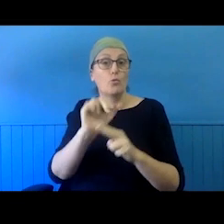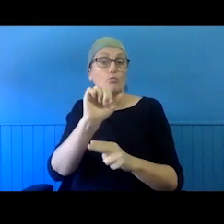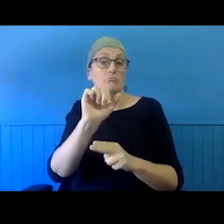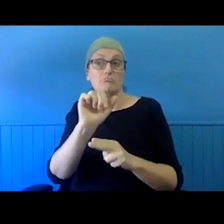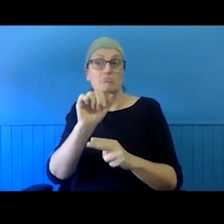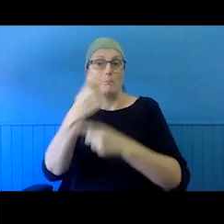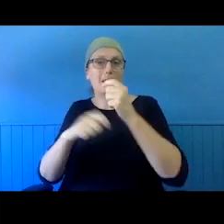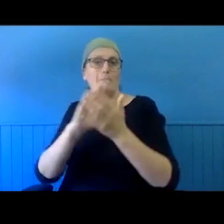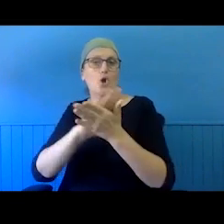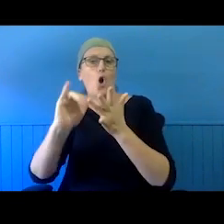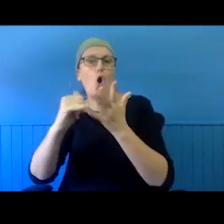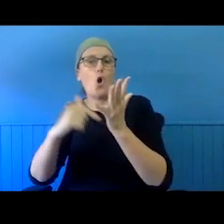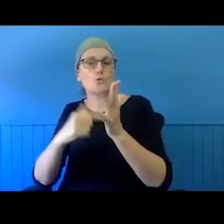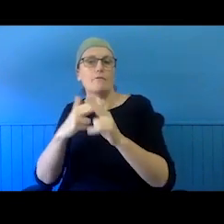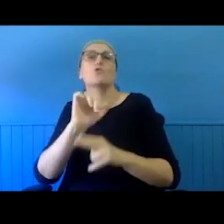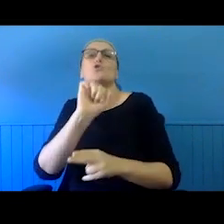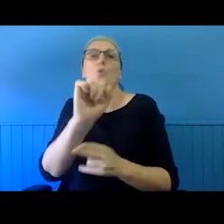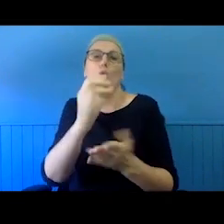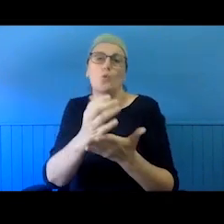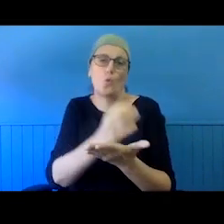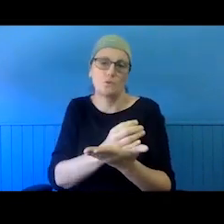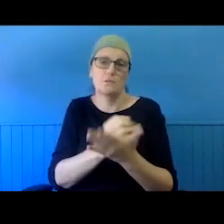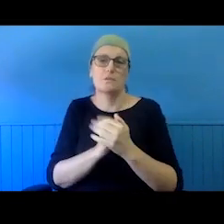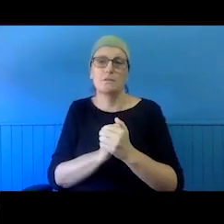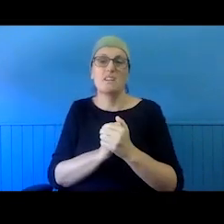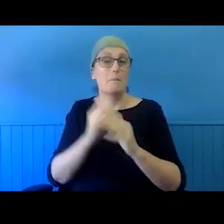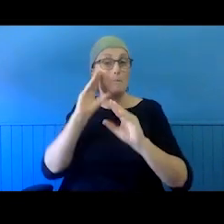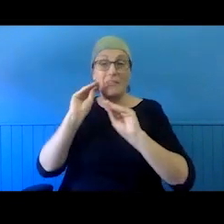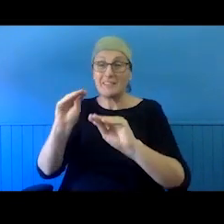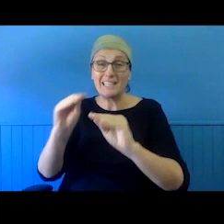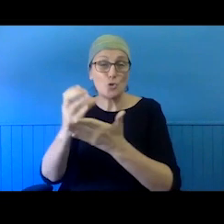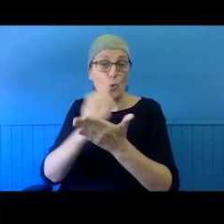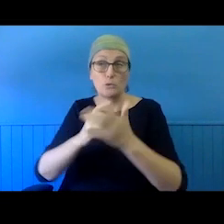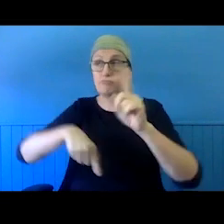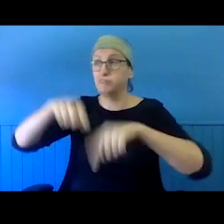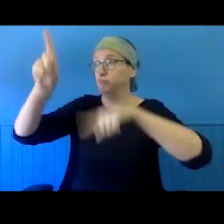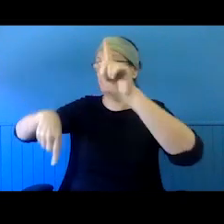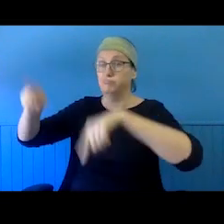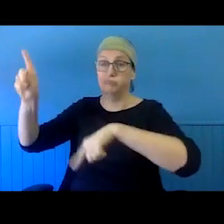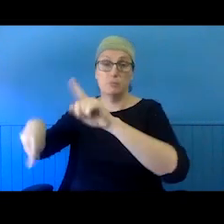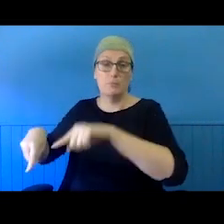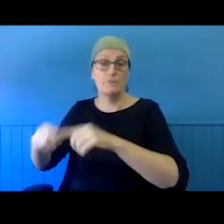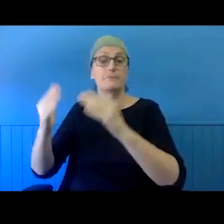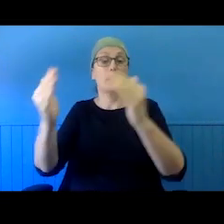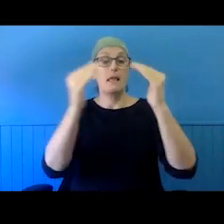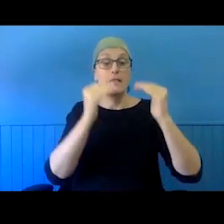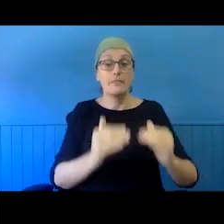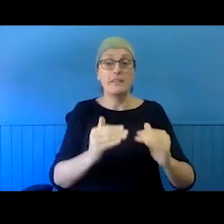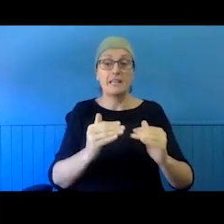There's teaching about everything. Whereas Skill Share - the good side is it's much more creative-focused. So you'll see some examples Mr There